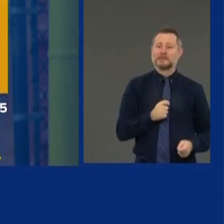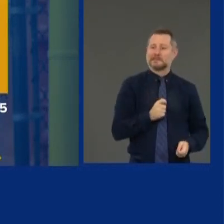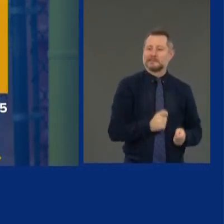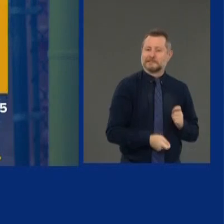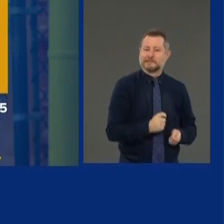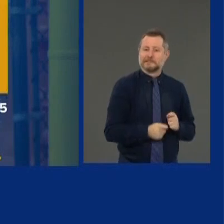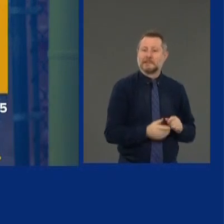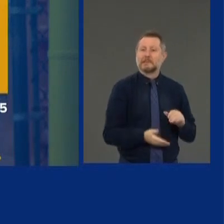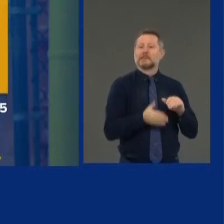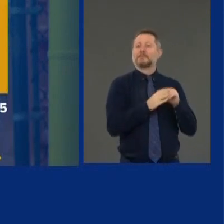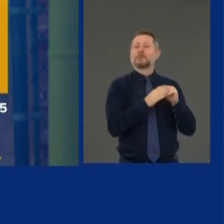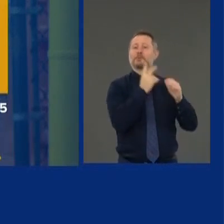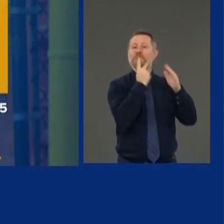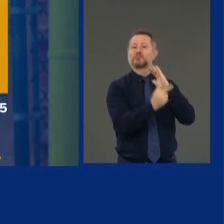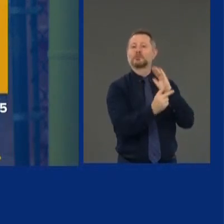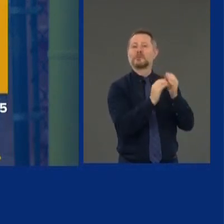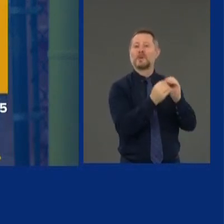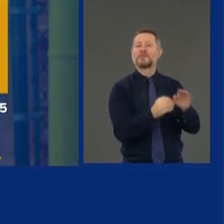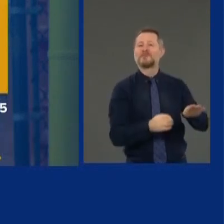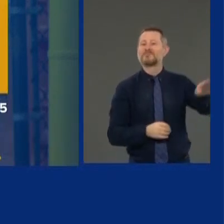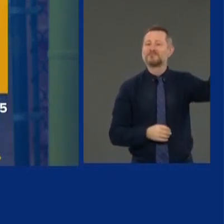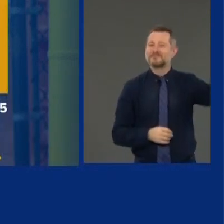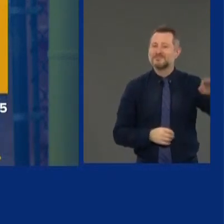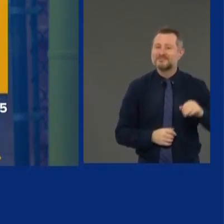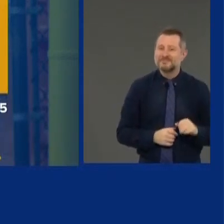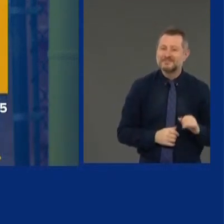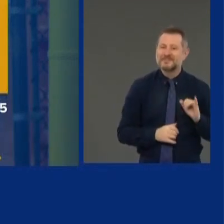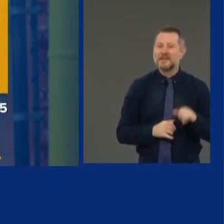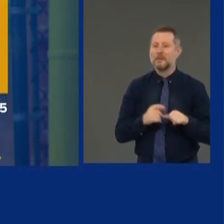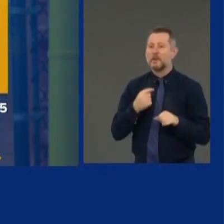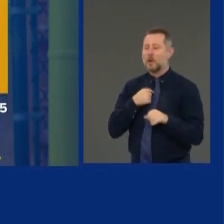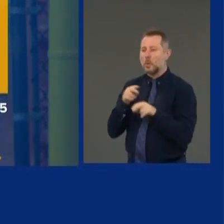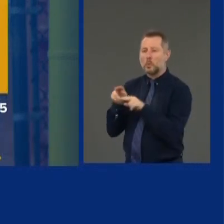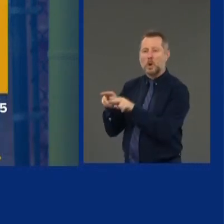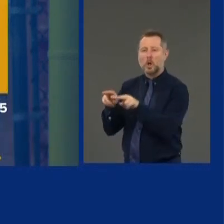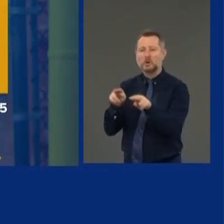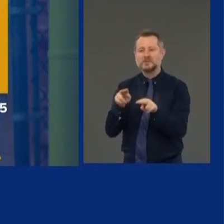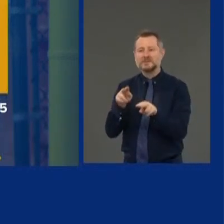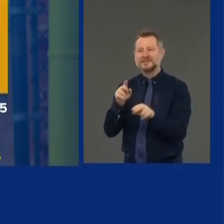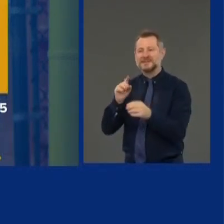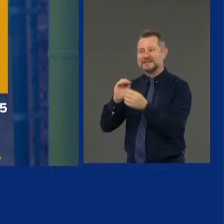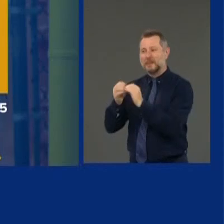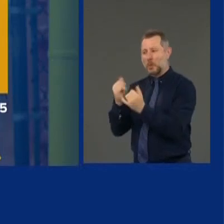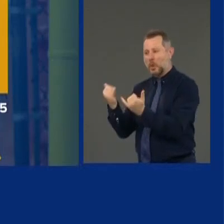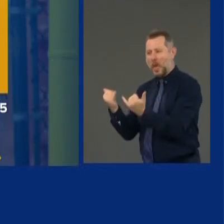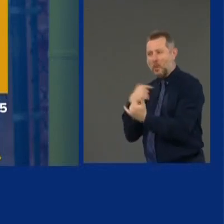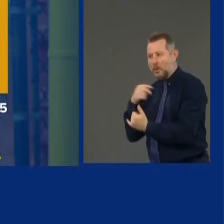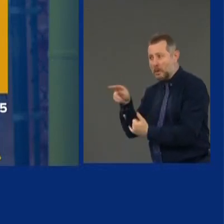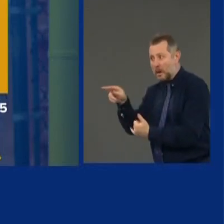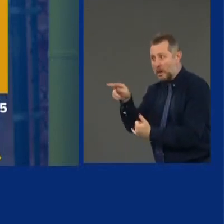NUMBERS GOING UP IN STATES, THEY